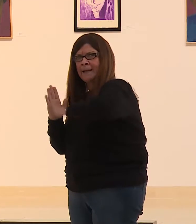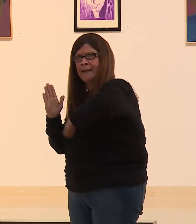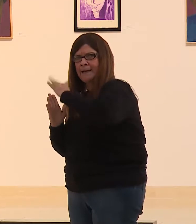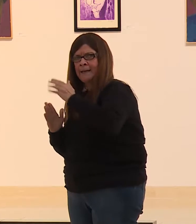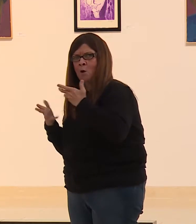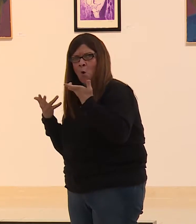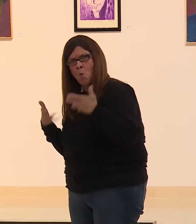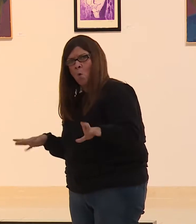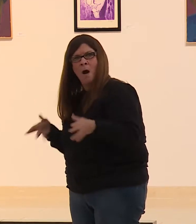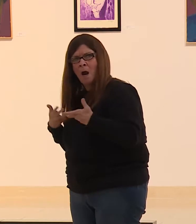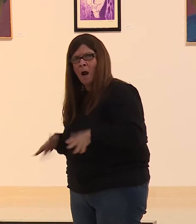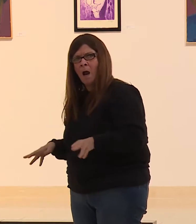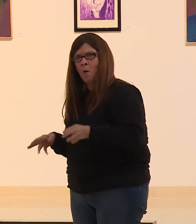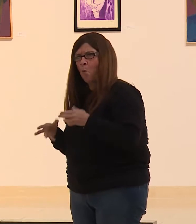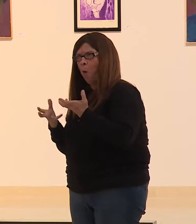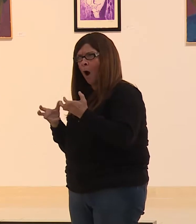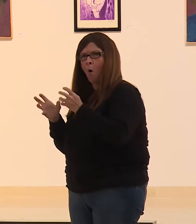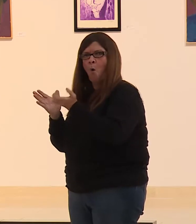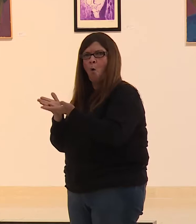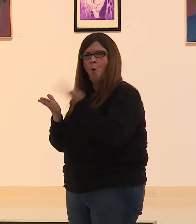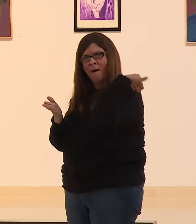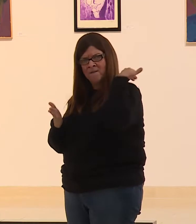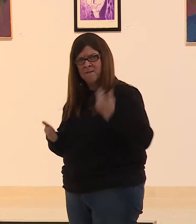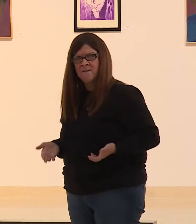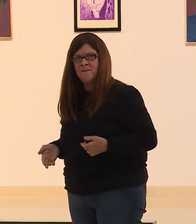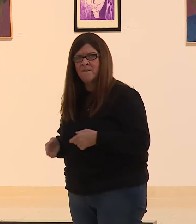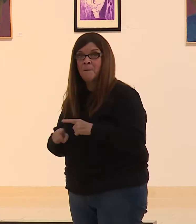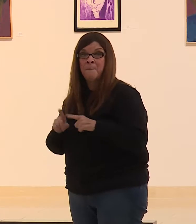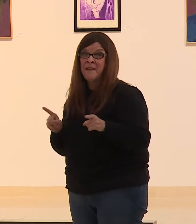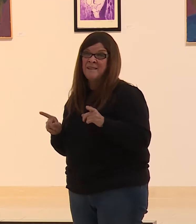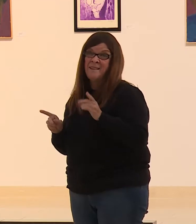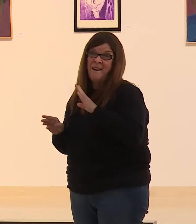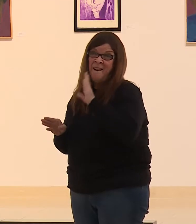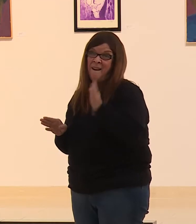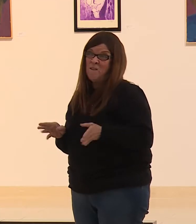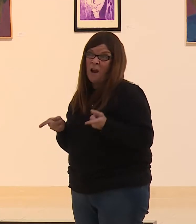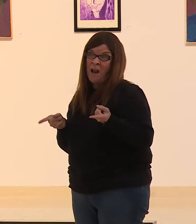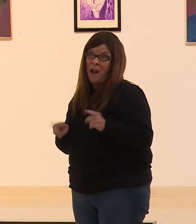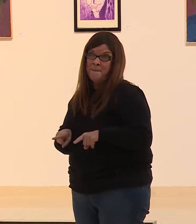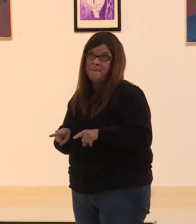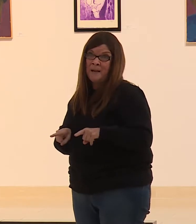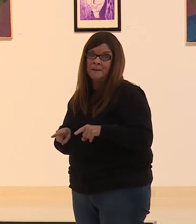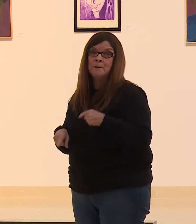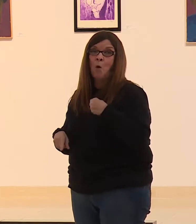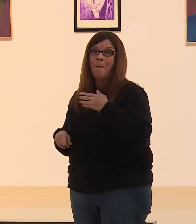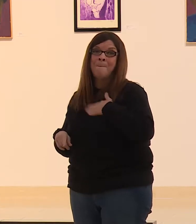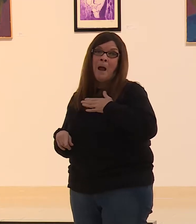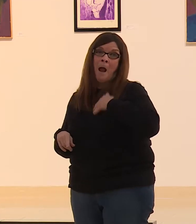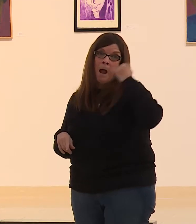"because he's hearing. I want him out of the picture." But that actually never happened.